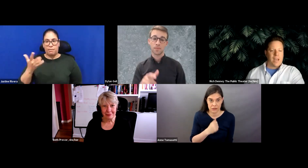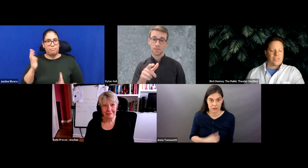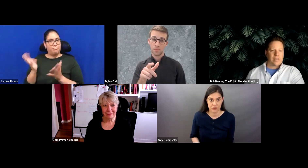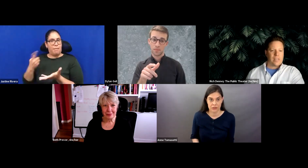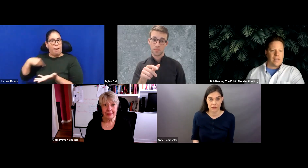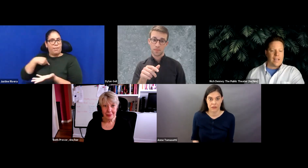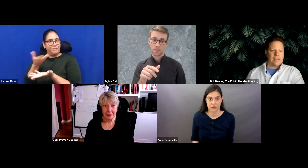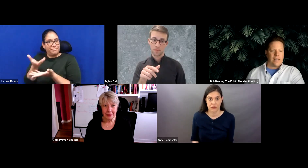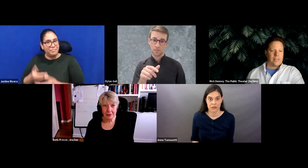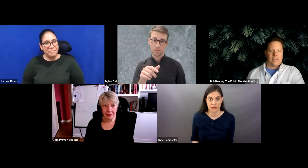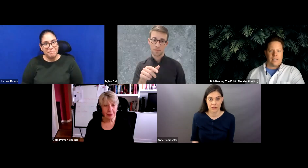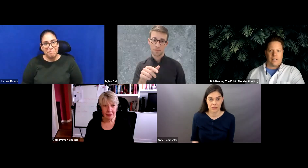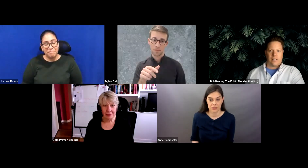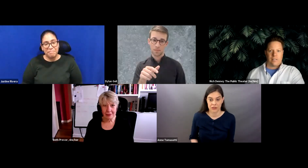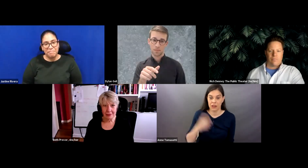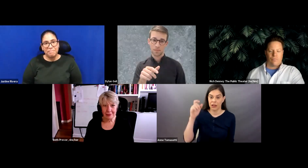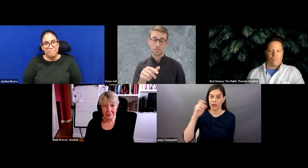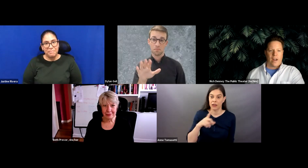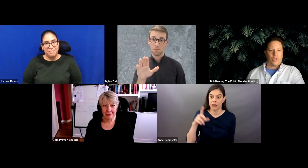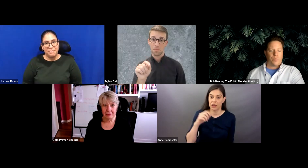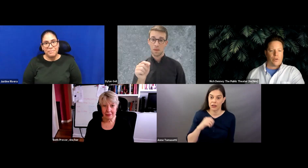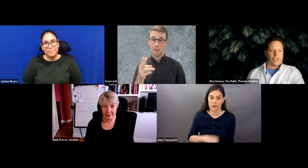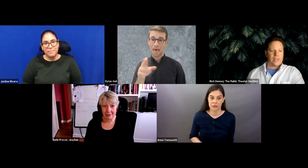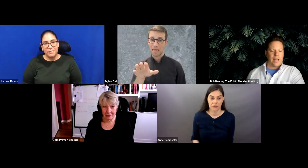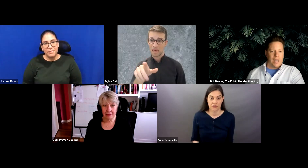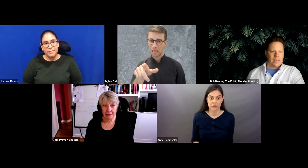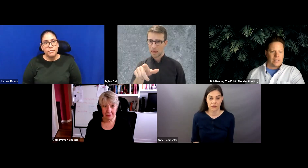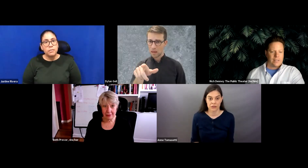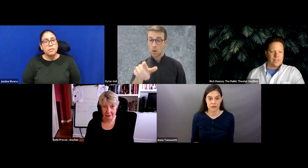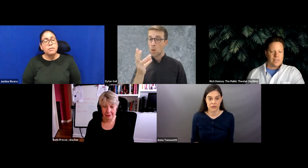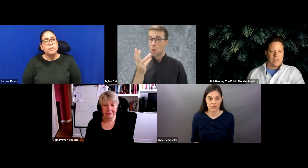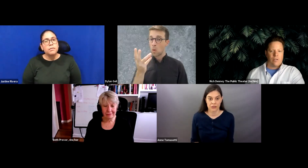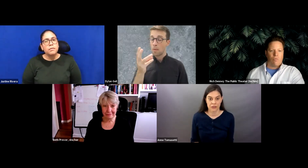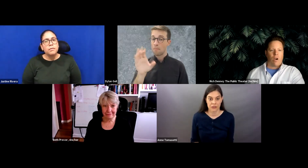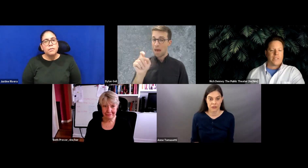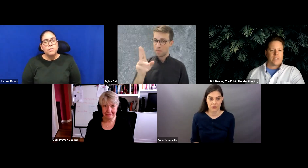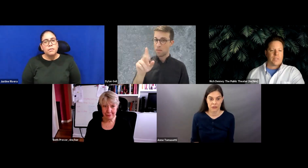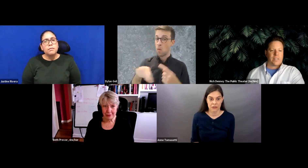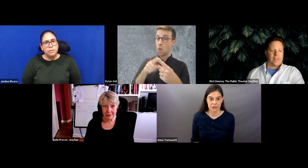Beth, and when you approached Anne, what was it specifically